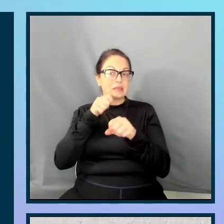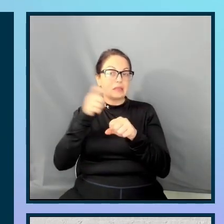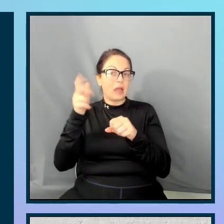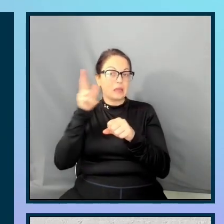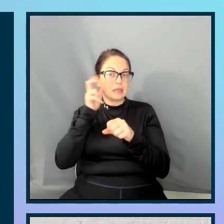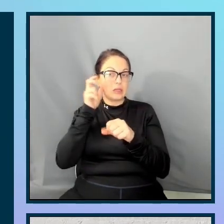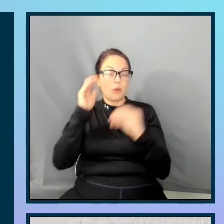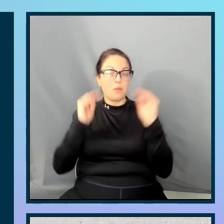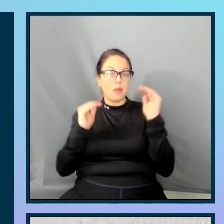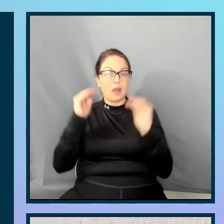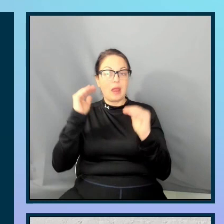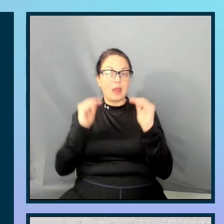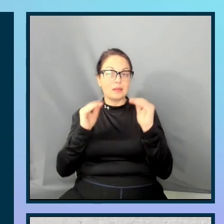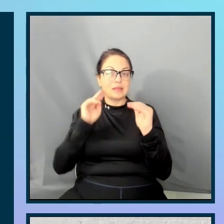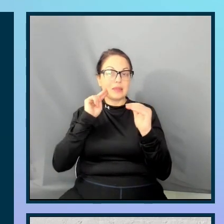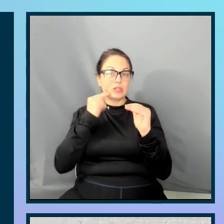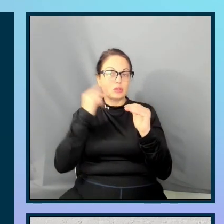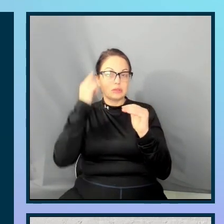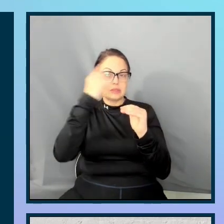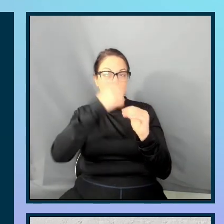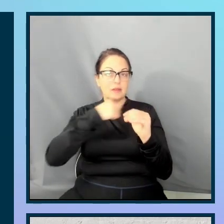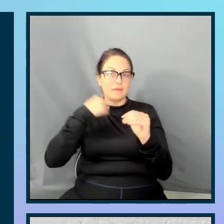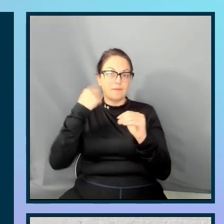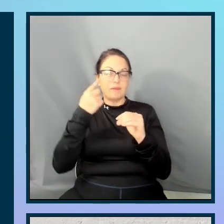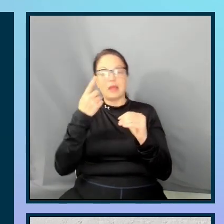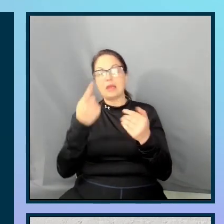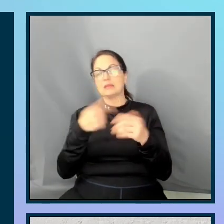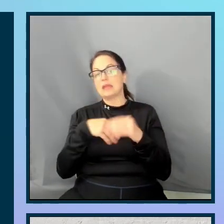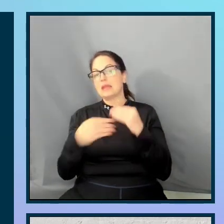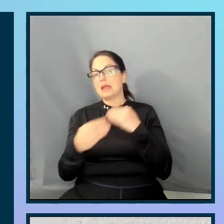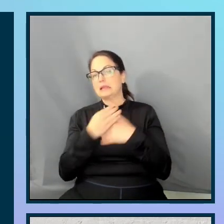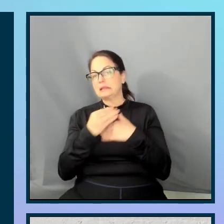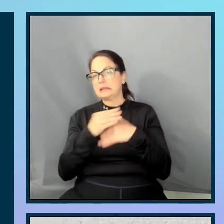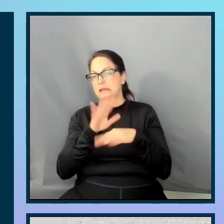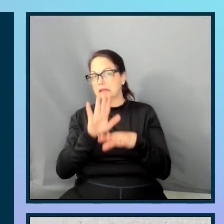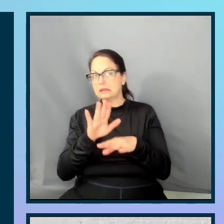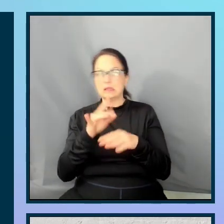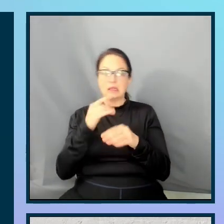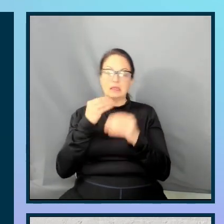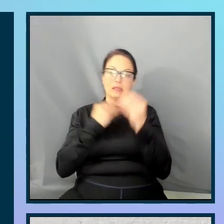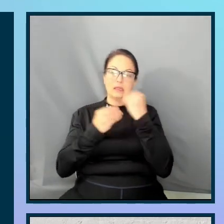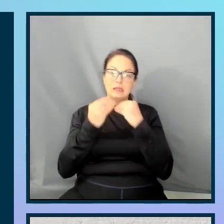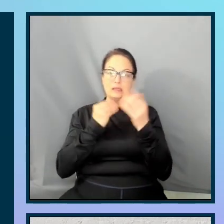or the nerves in their face, affecting their eating habits, skin sensitivity, and speech.